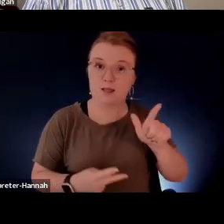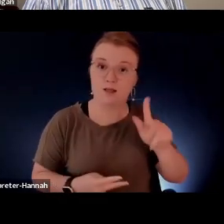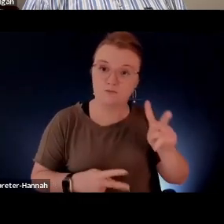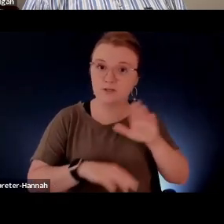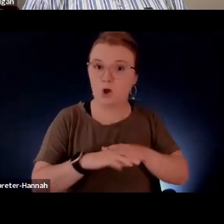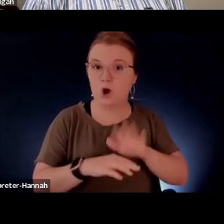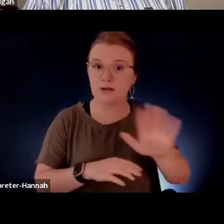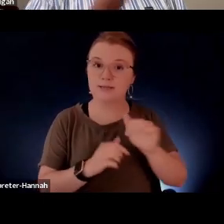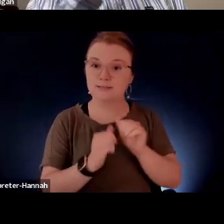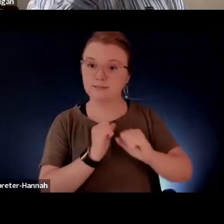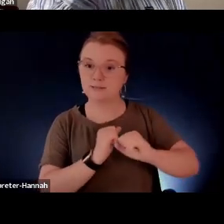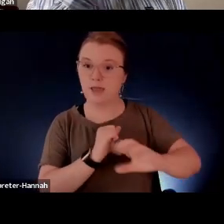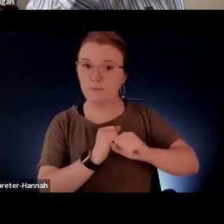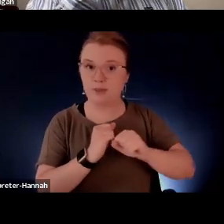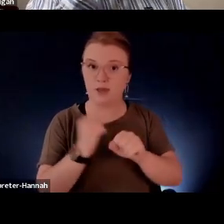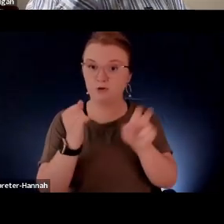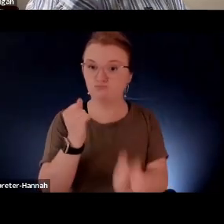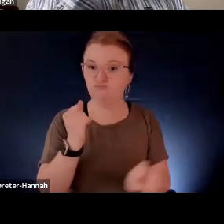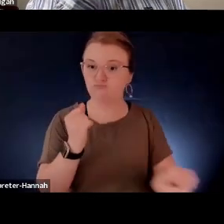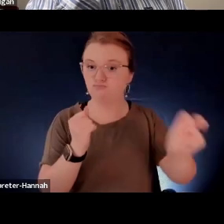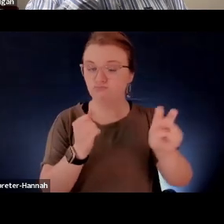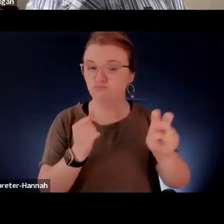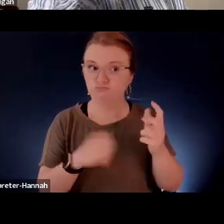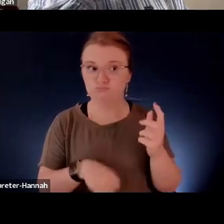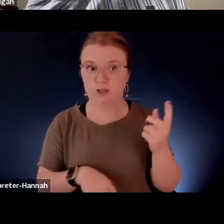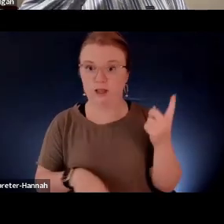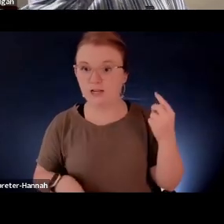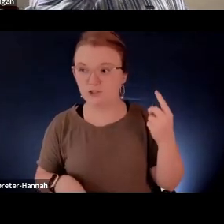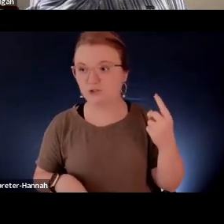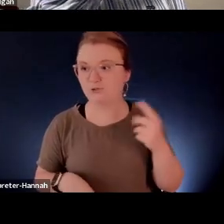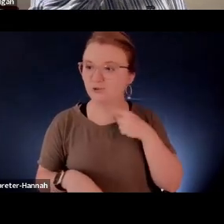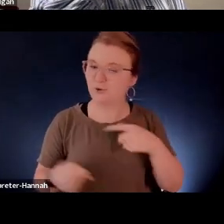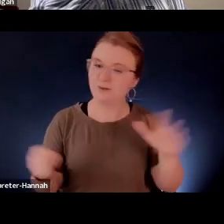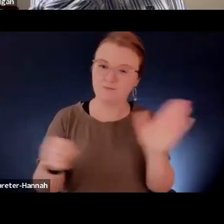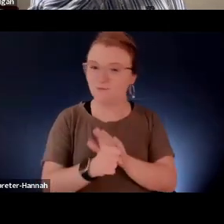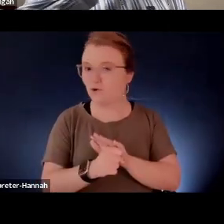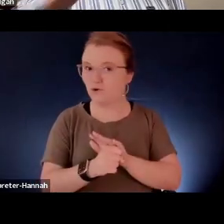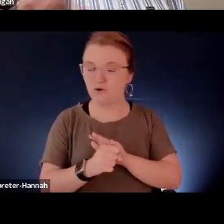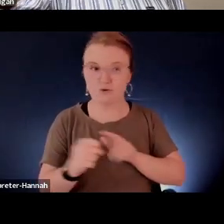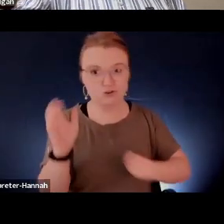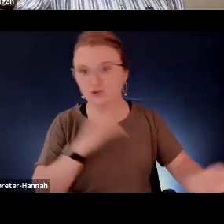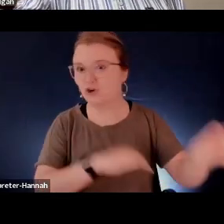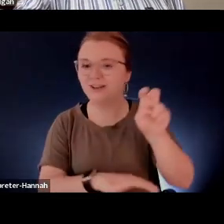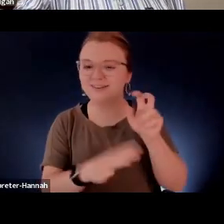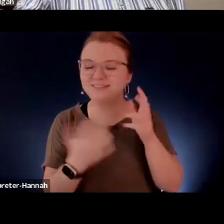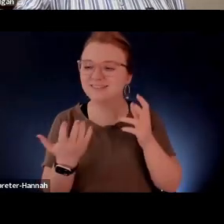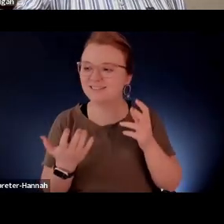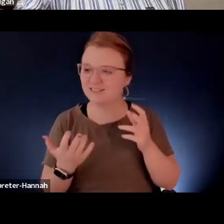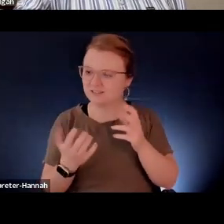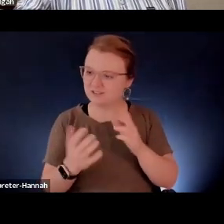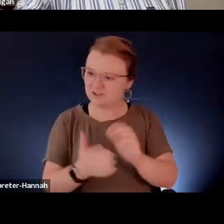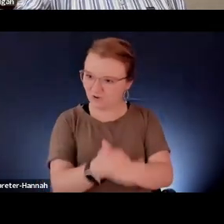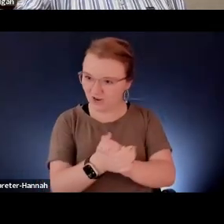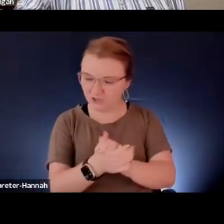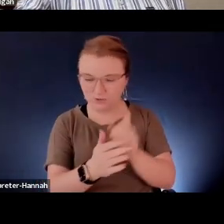So, that's what you call going full circle. Congratulations to them. That's right. What an honor for them. Yeah. And they're so talented